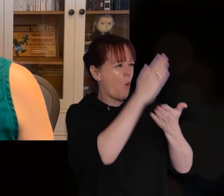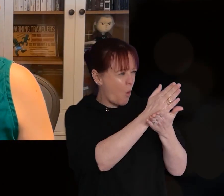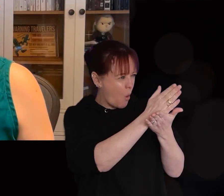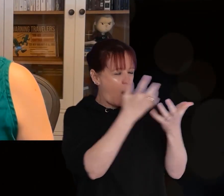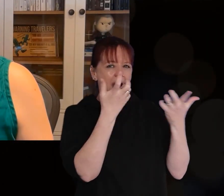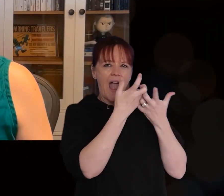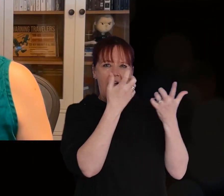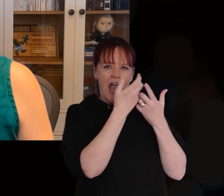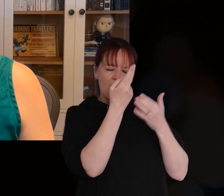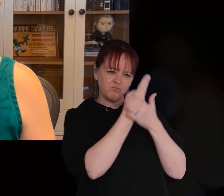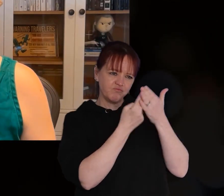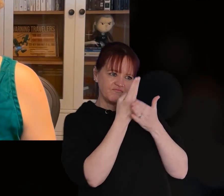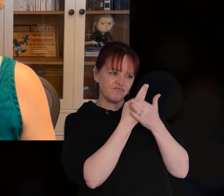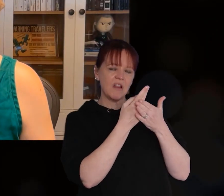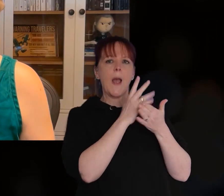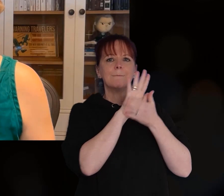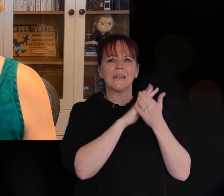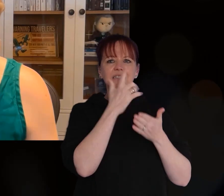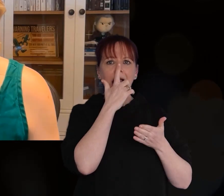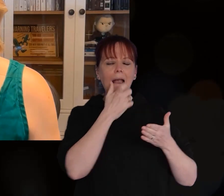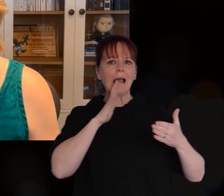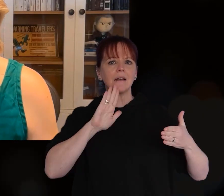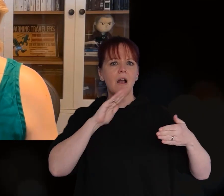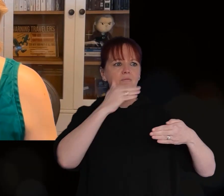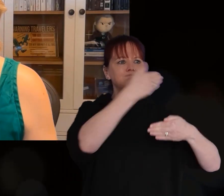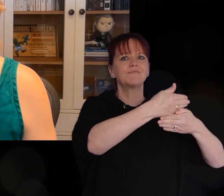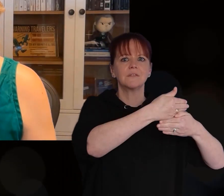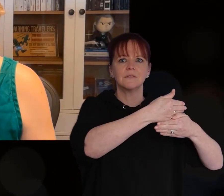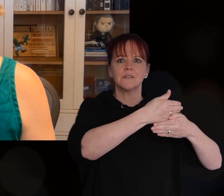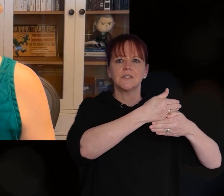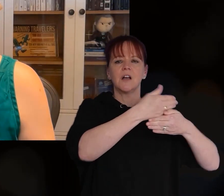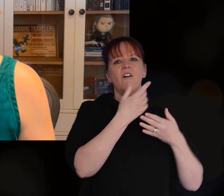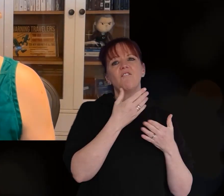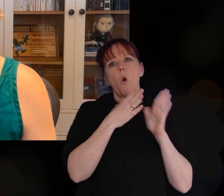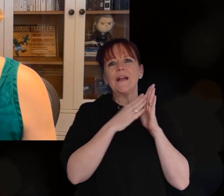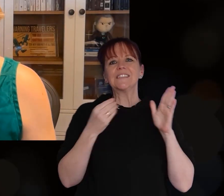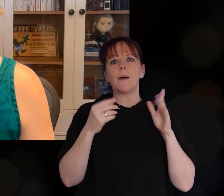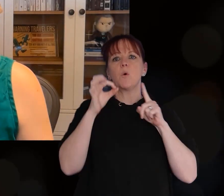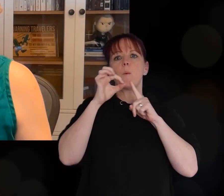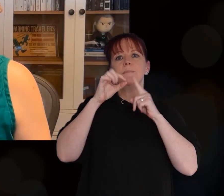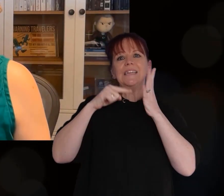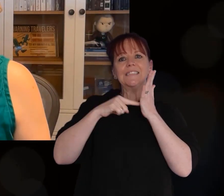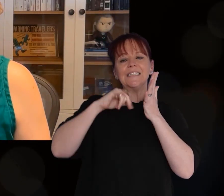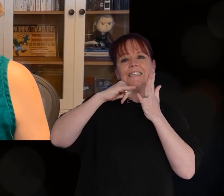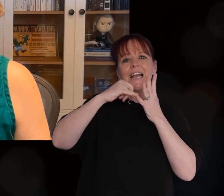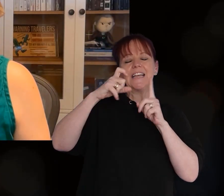can throw up barriers for people with conditions like post-traumatic stress disorder, PTSD and phobias.